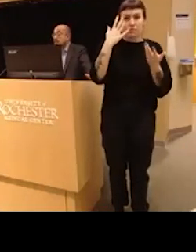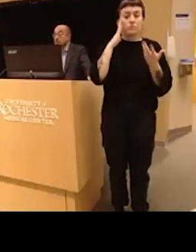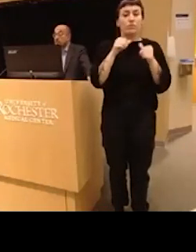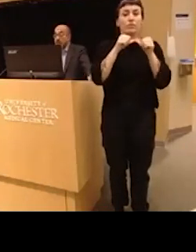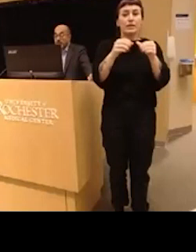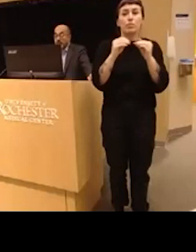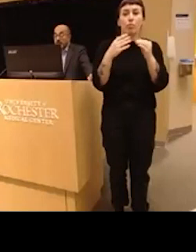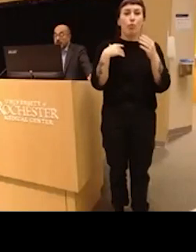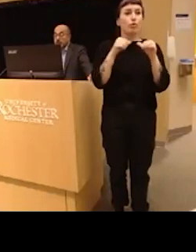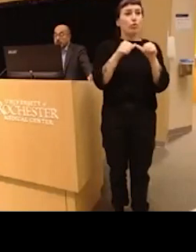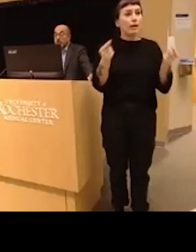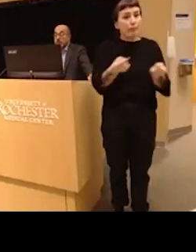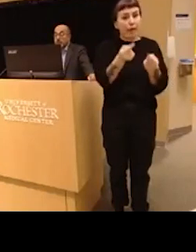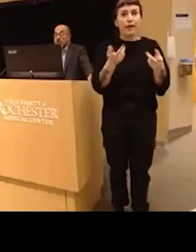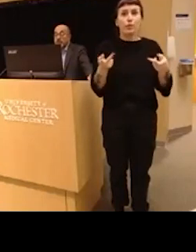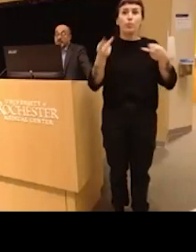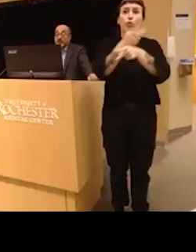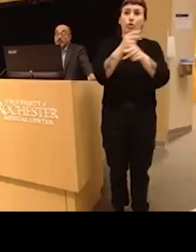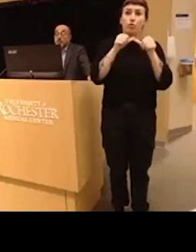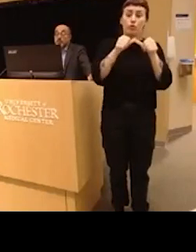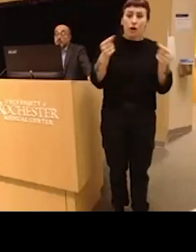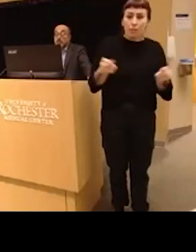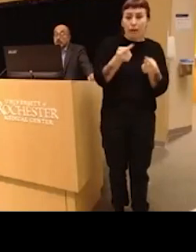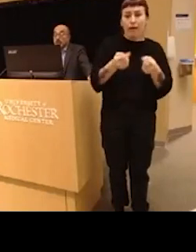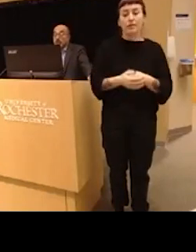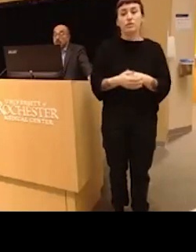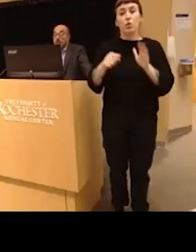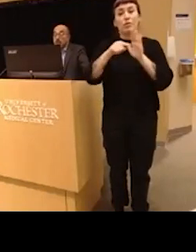and perpetuate chronic pain there's clearly a role of negative affector disorders um and